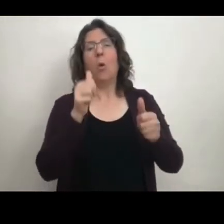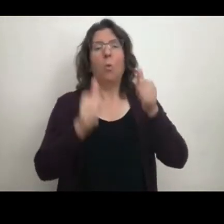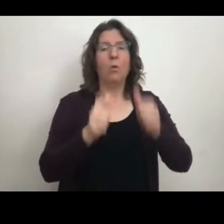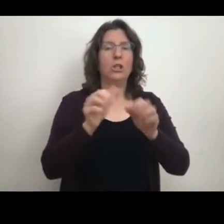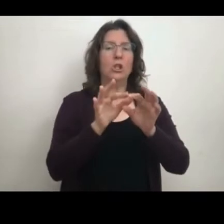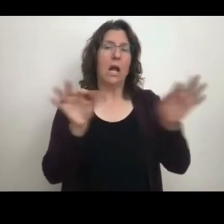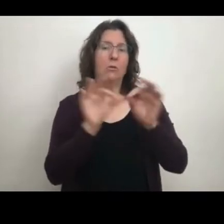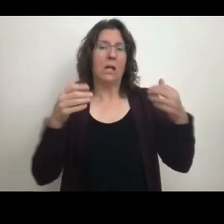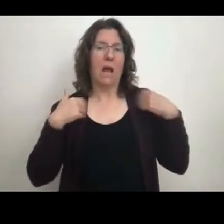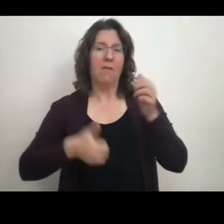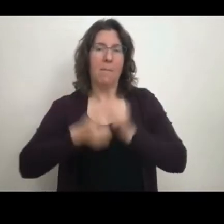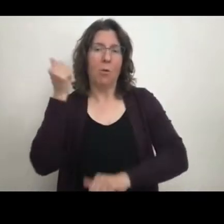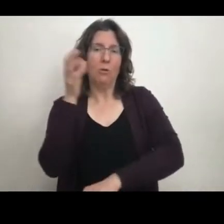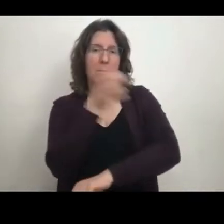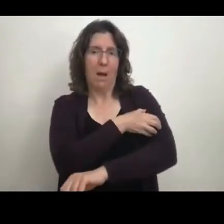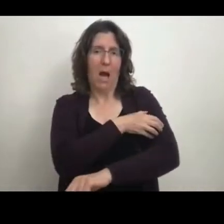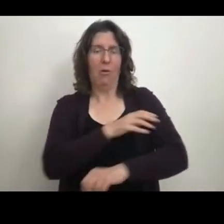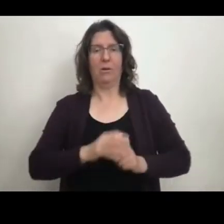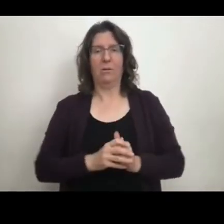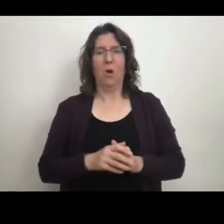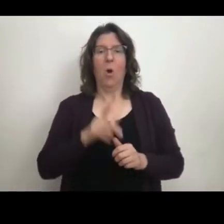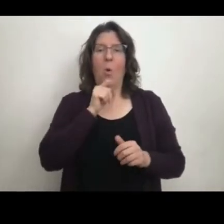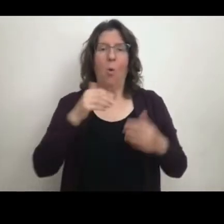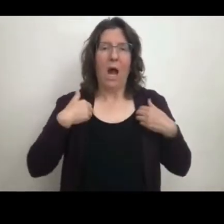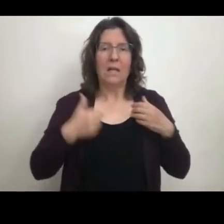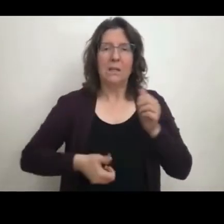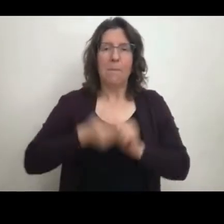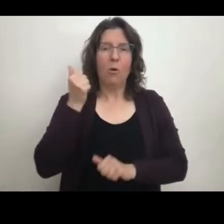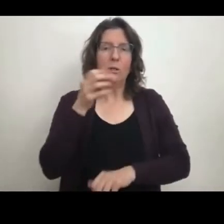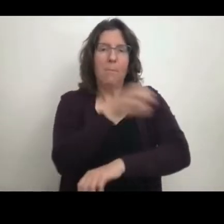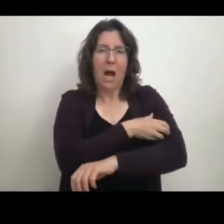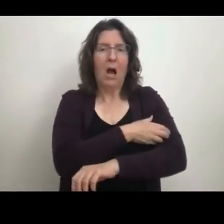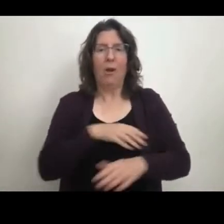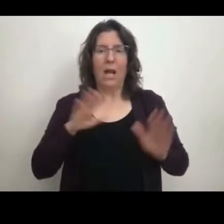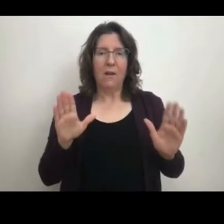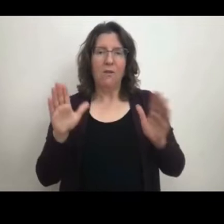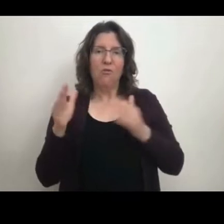It was important to have discussions about language and which language held power?